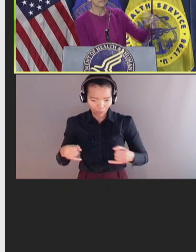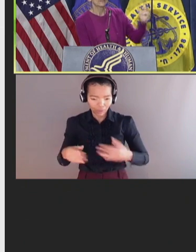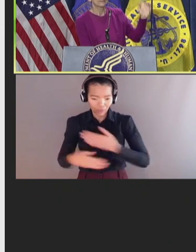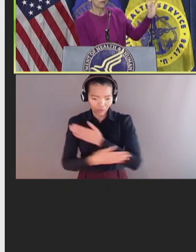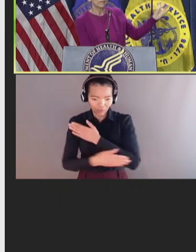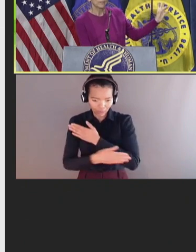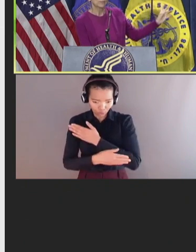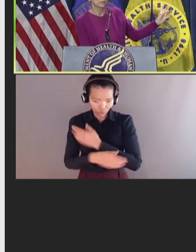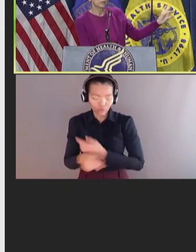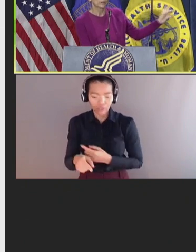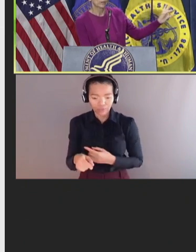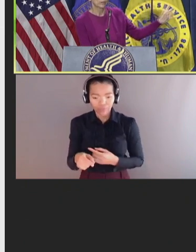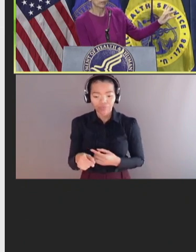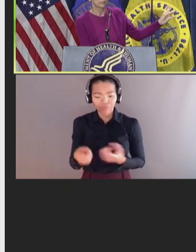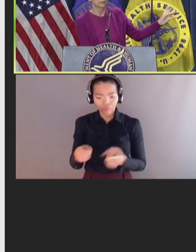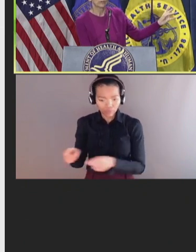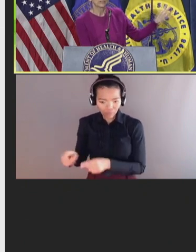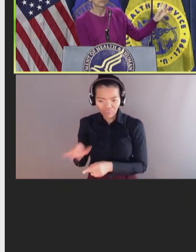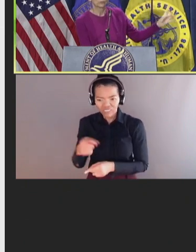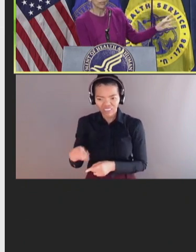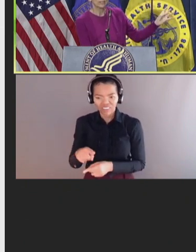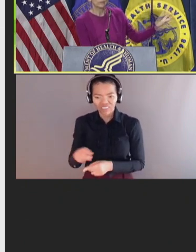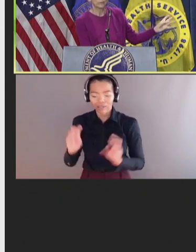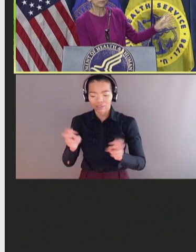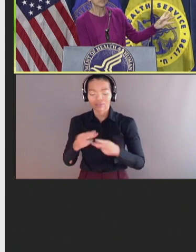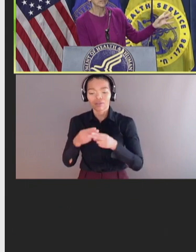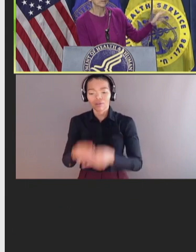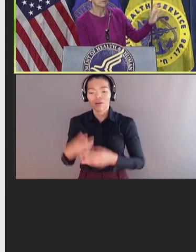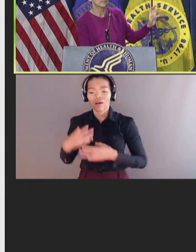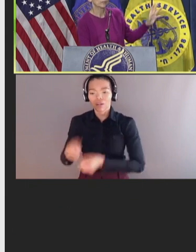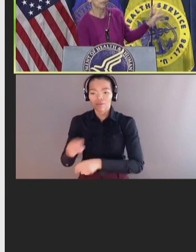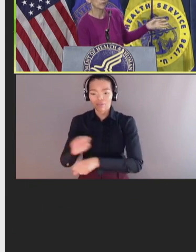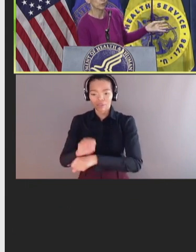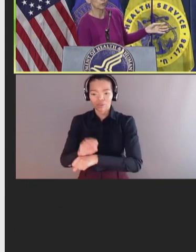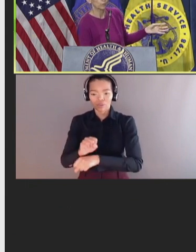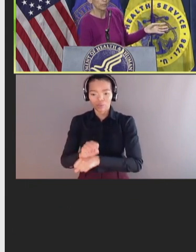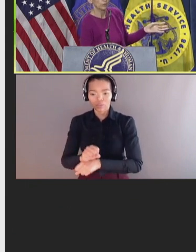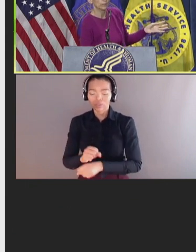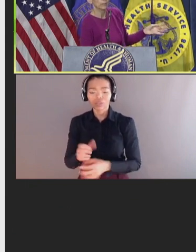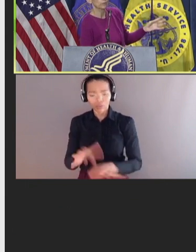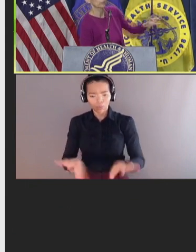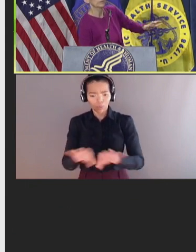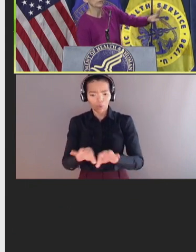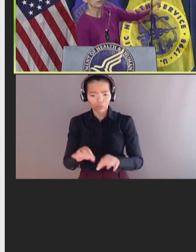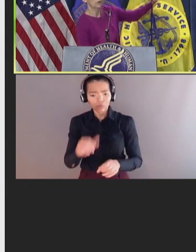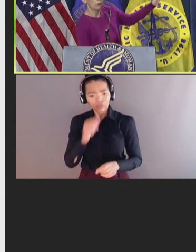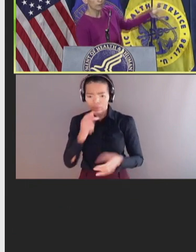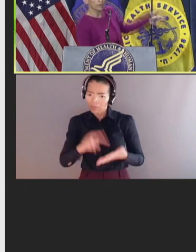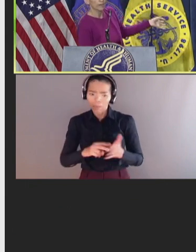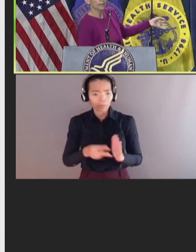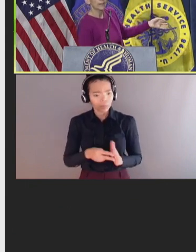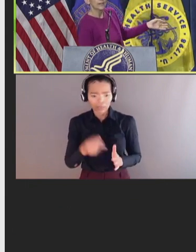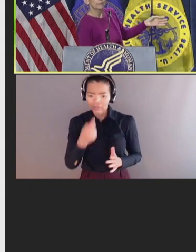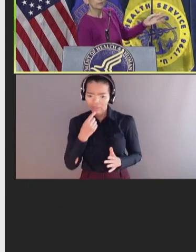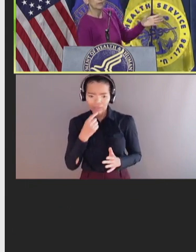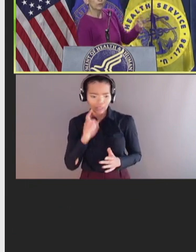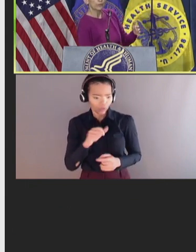This confidence work that we heard about earlier is really important. And I don't mean to say we shouldn't be doing that. We should be doing all of that. But we also need